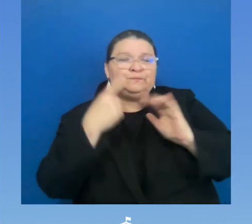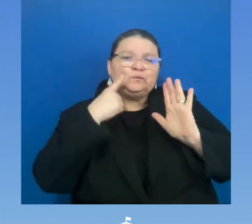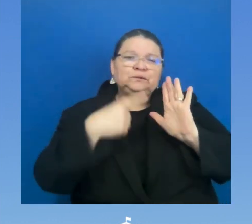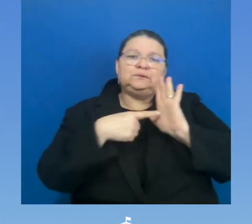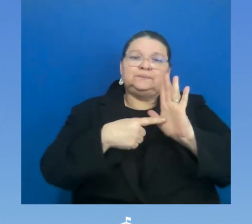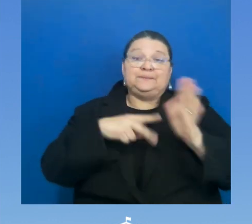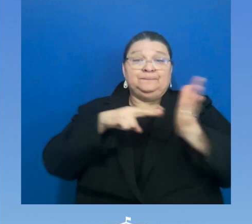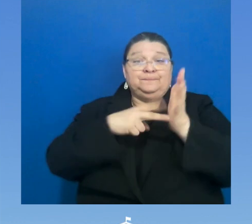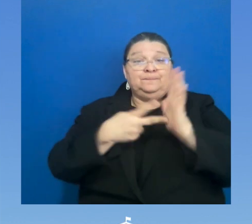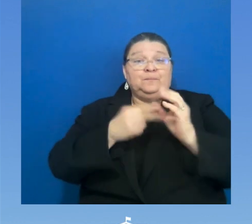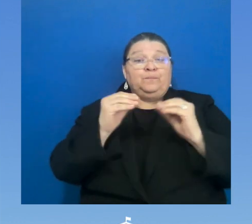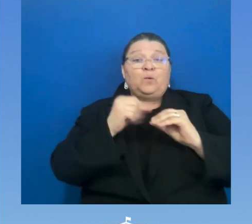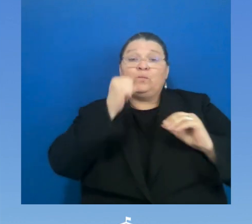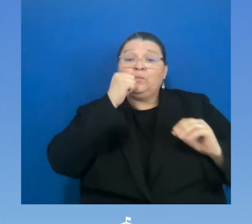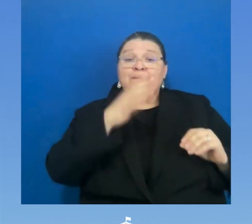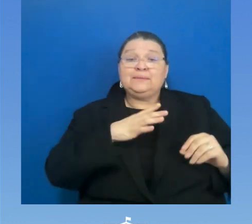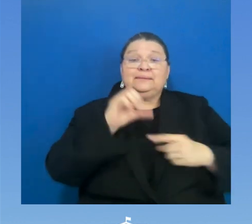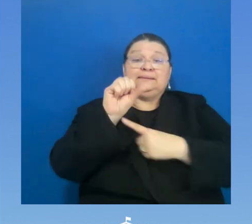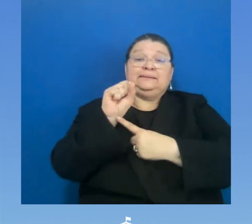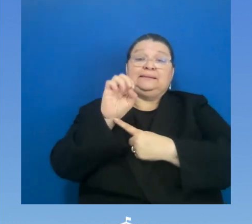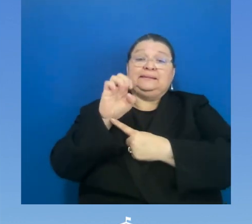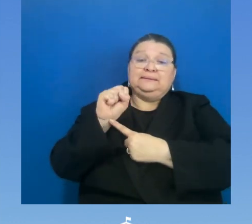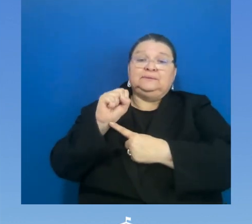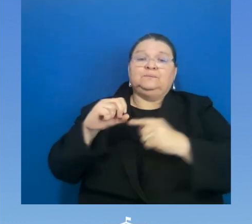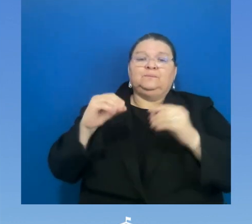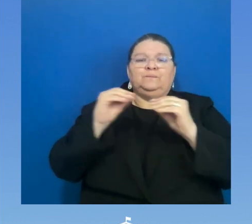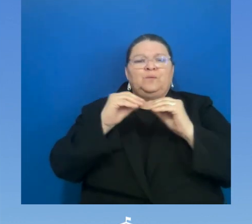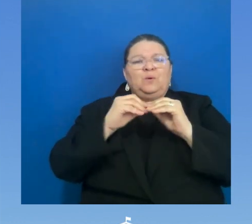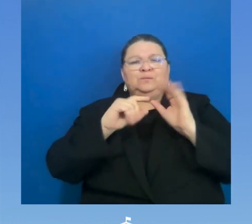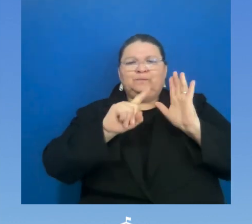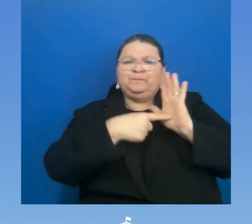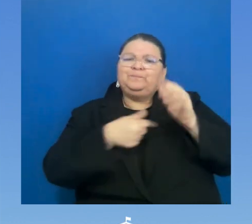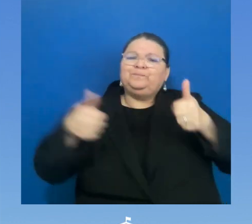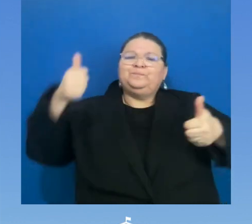and ensuring the program truly draws from the full diversity of the American people.